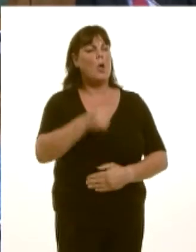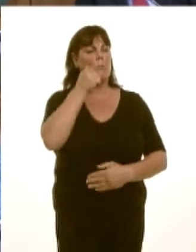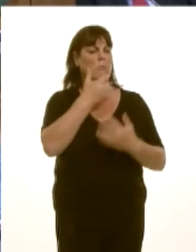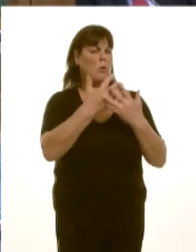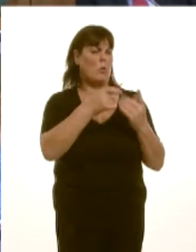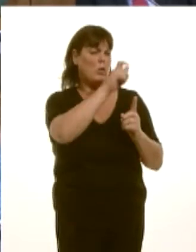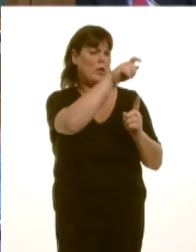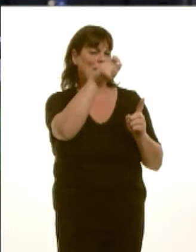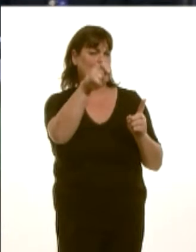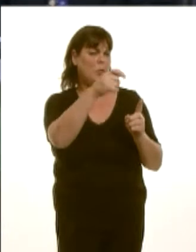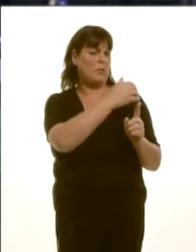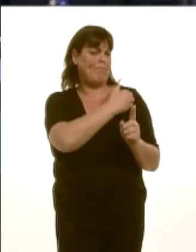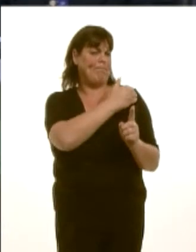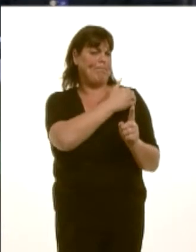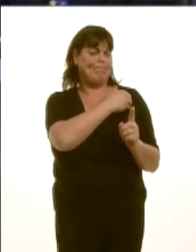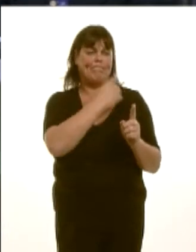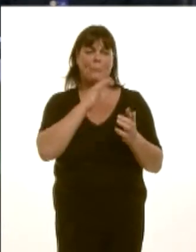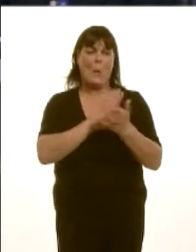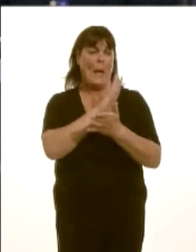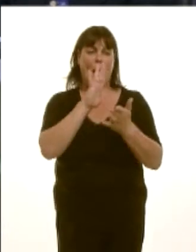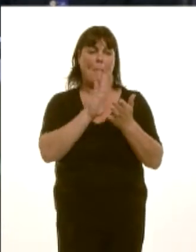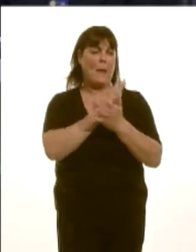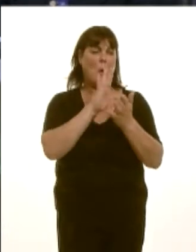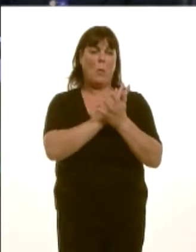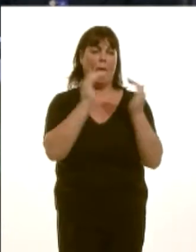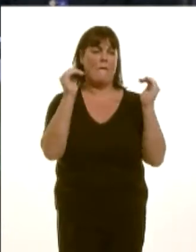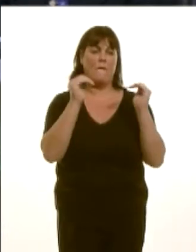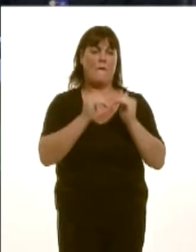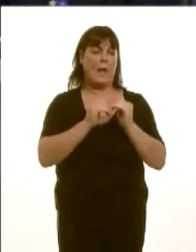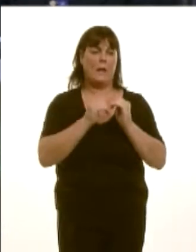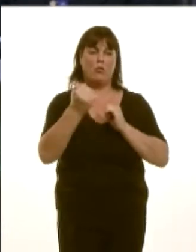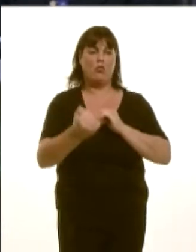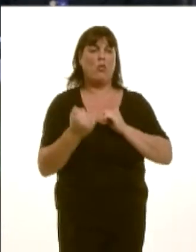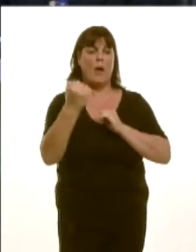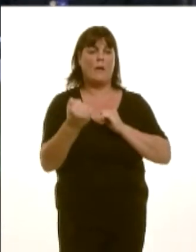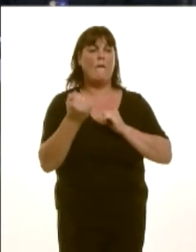who are unhappy with the Valley Lines rail services between Cynon Valley and Cardiff.